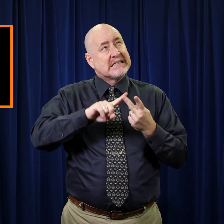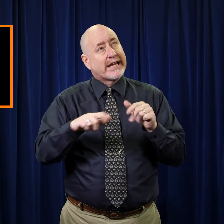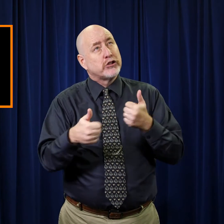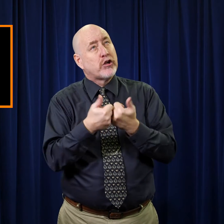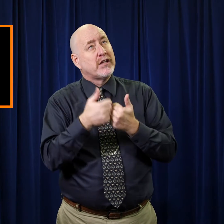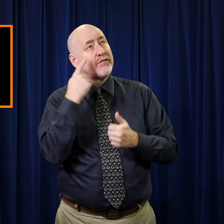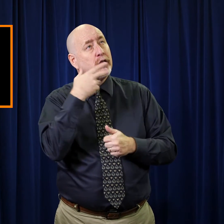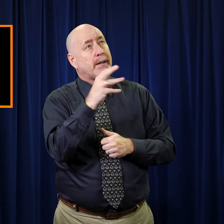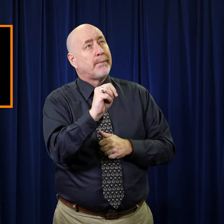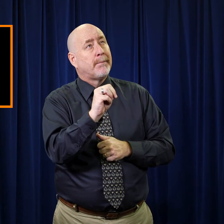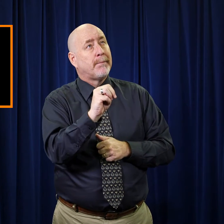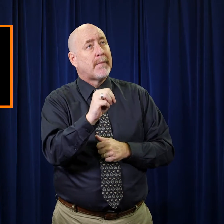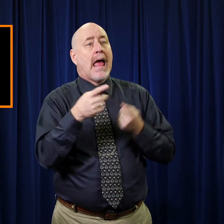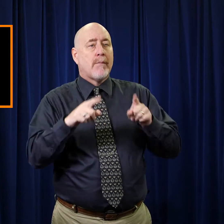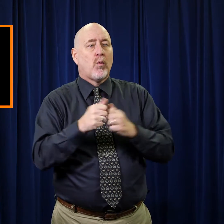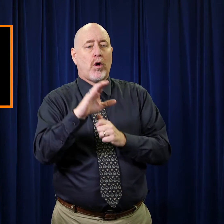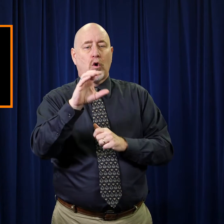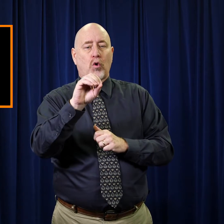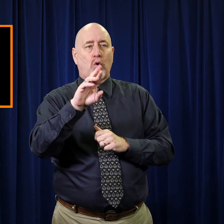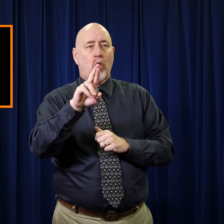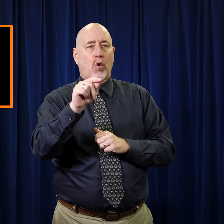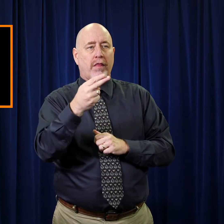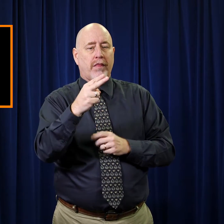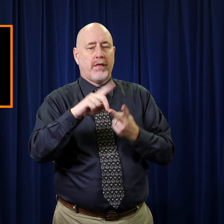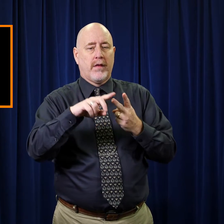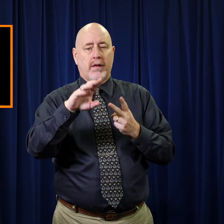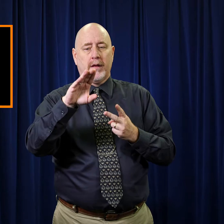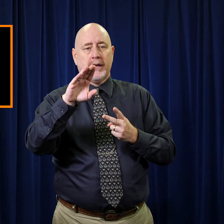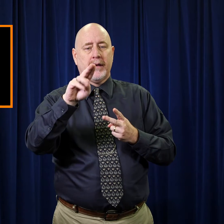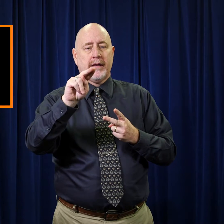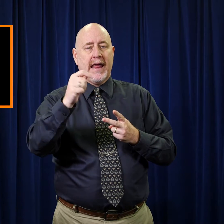I would say the second one is what happened with Korah, Datham, and Abiram.